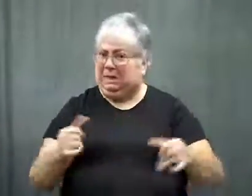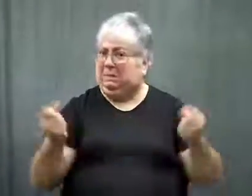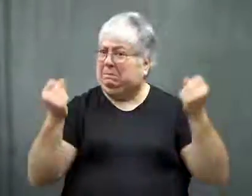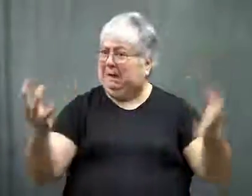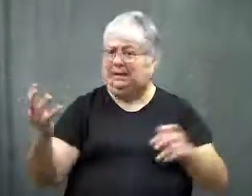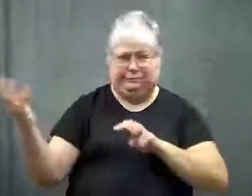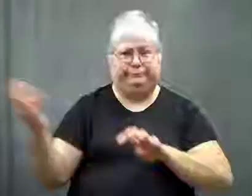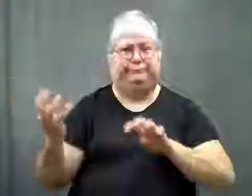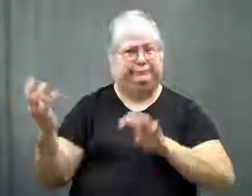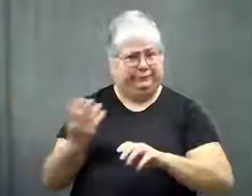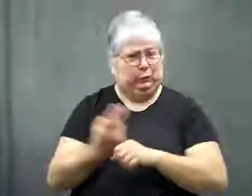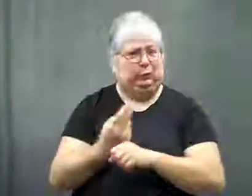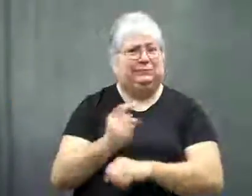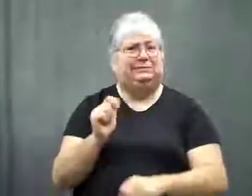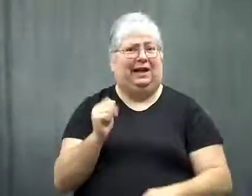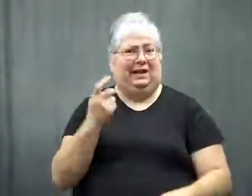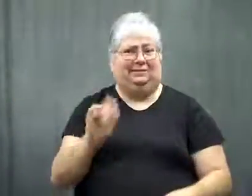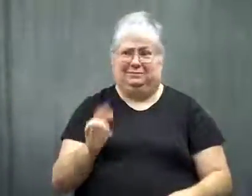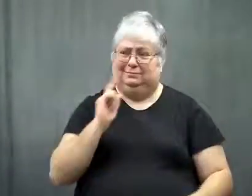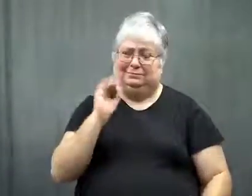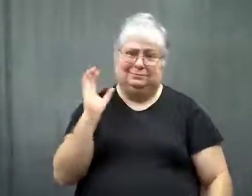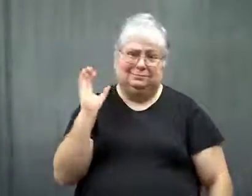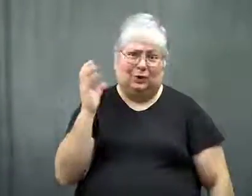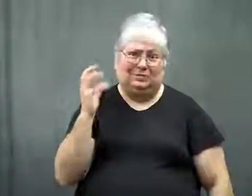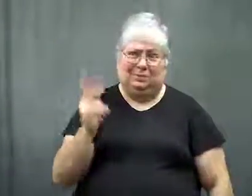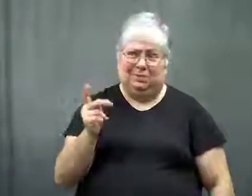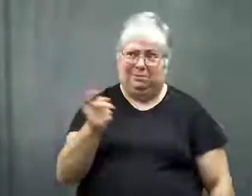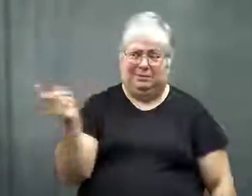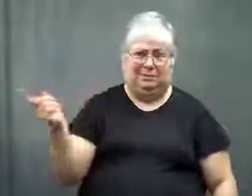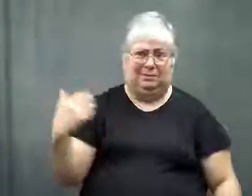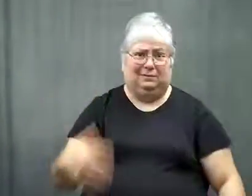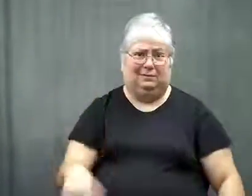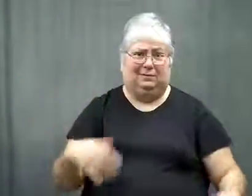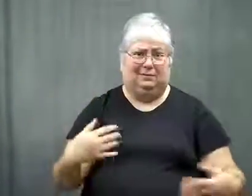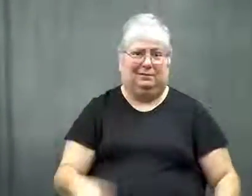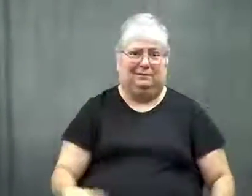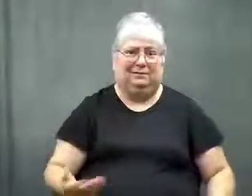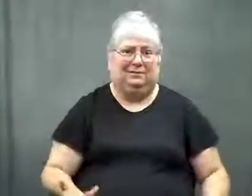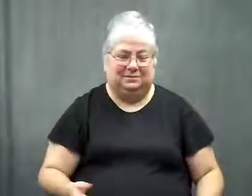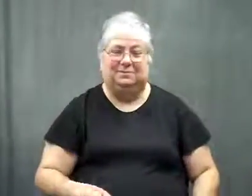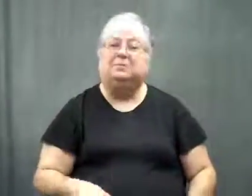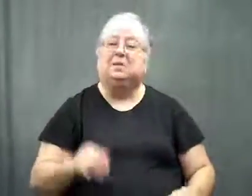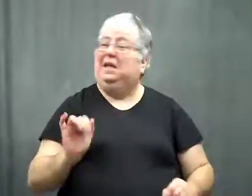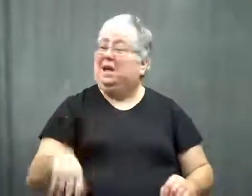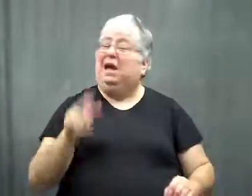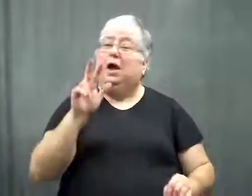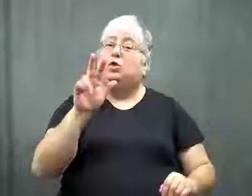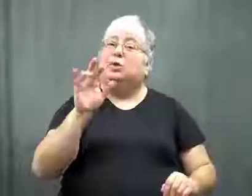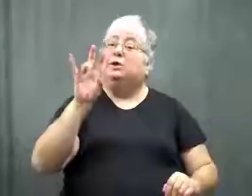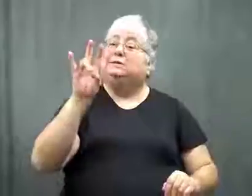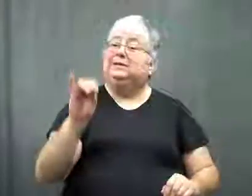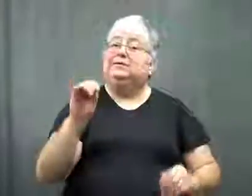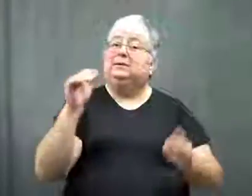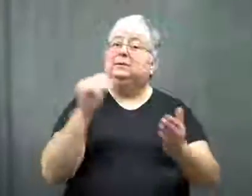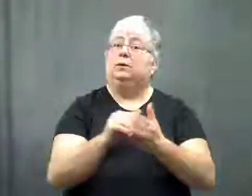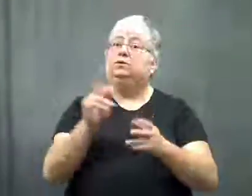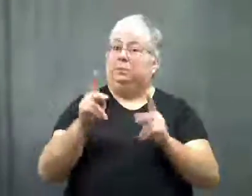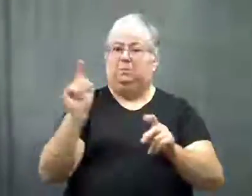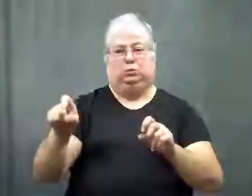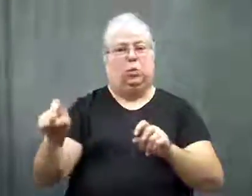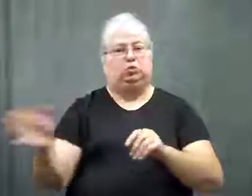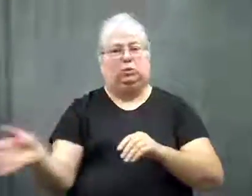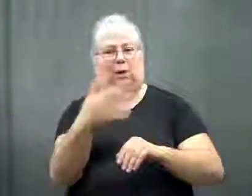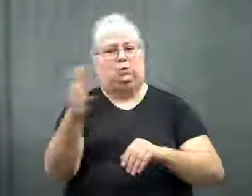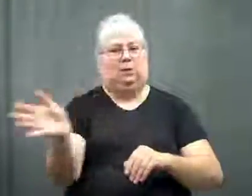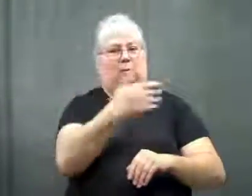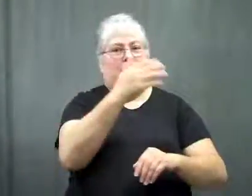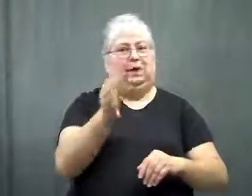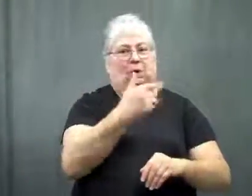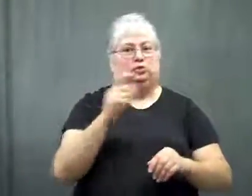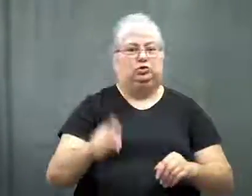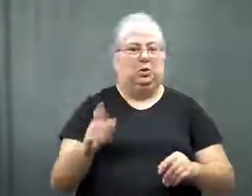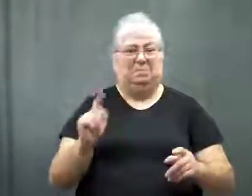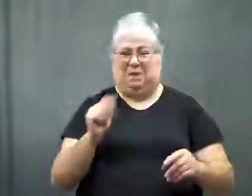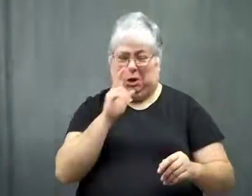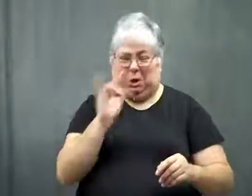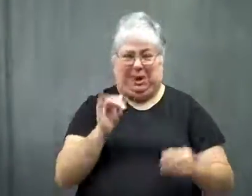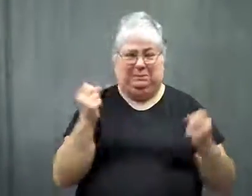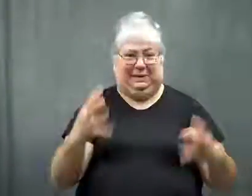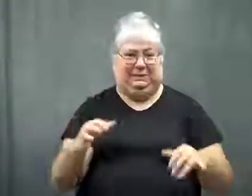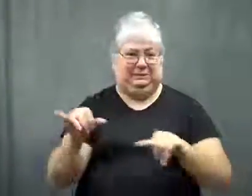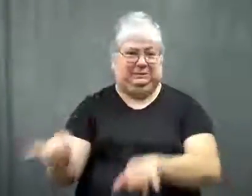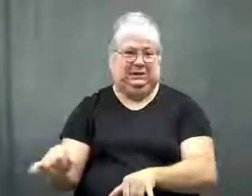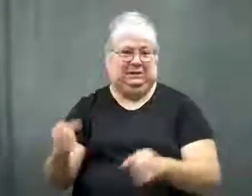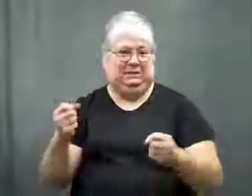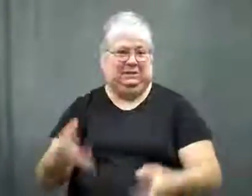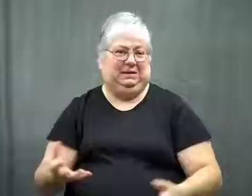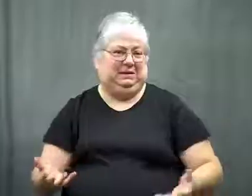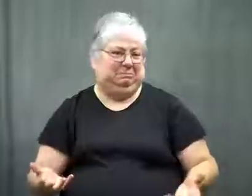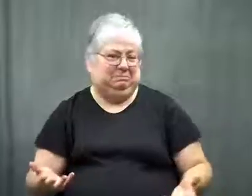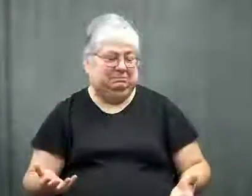He said there were many people using taxis and that they were crazy to be there.